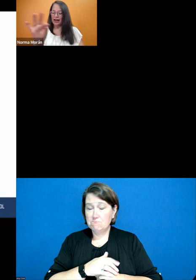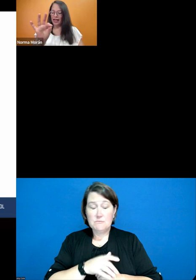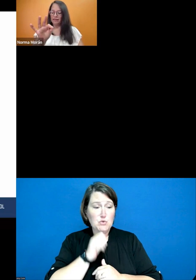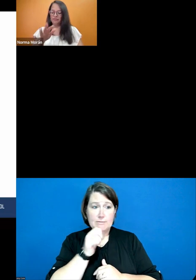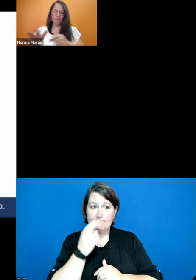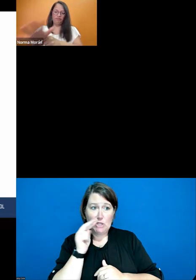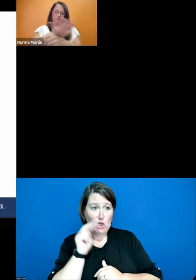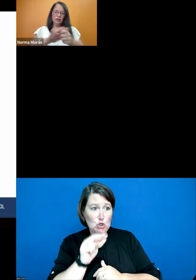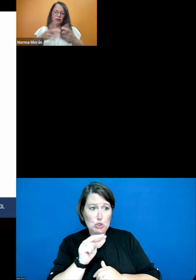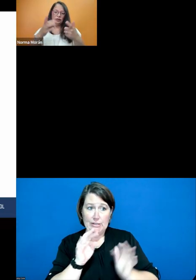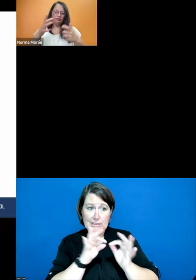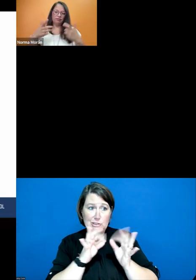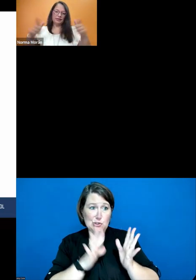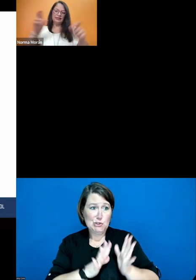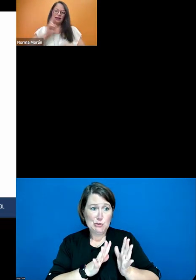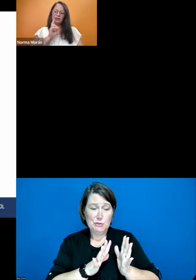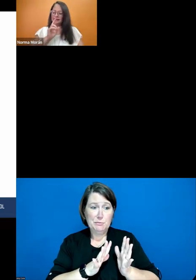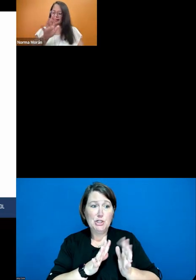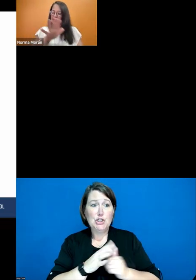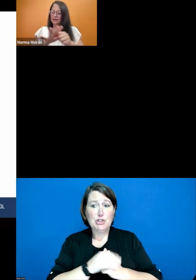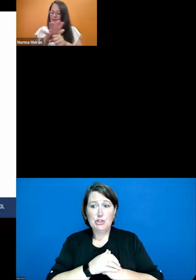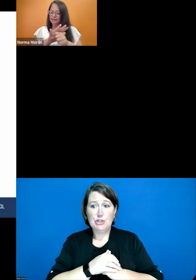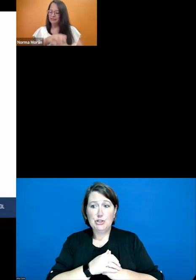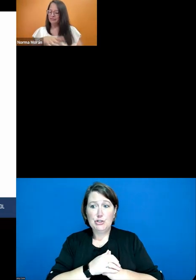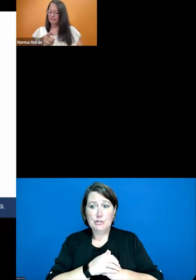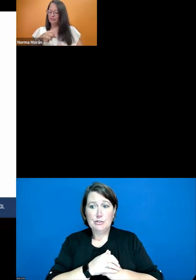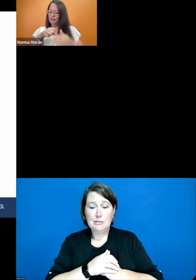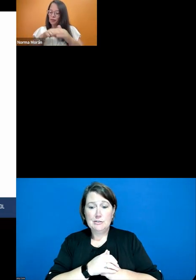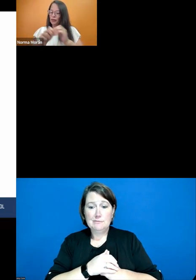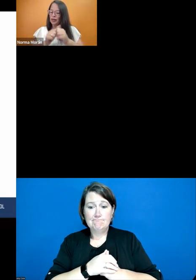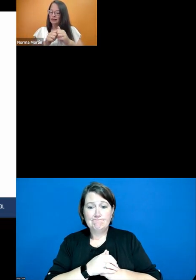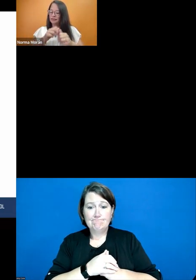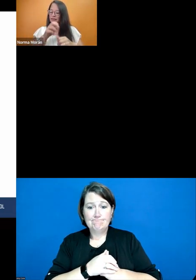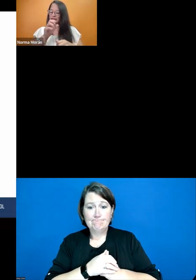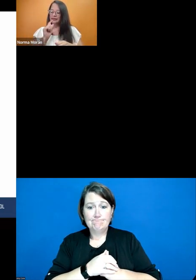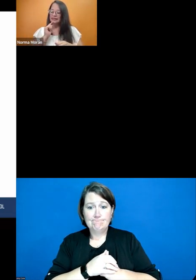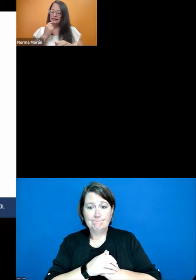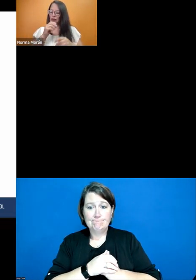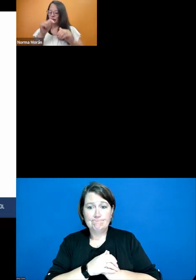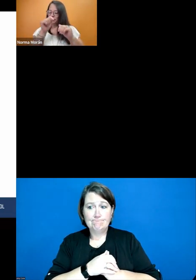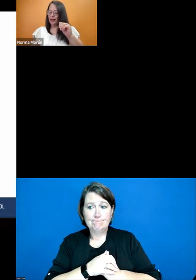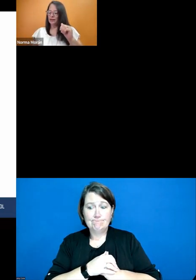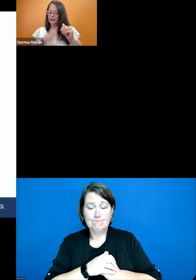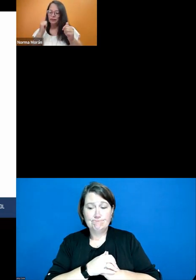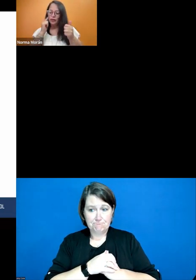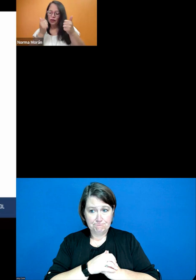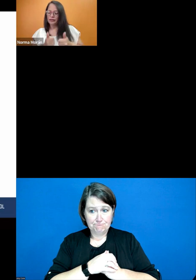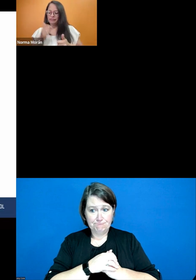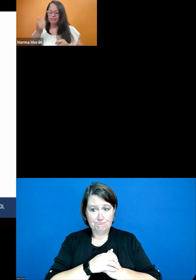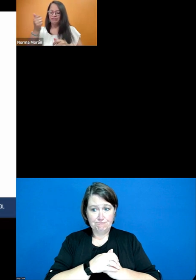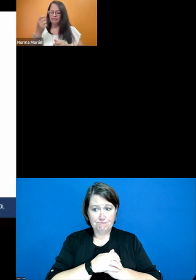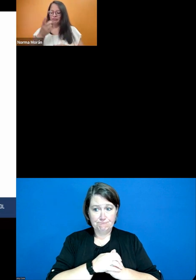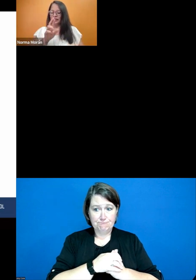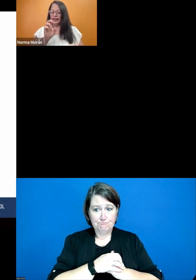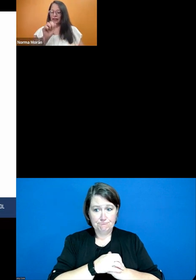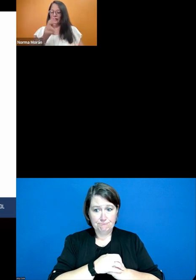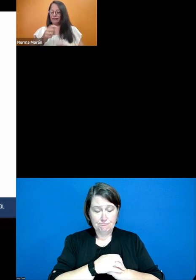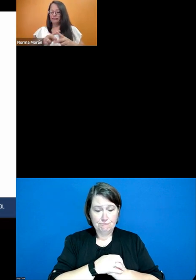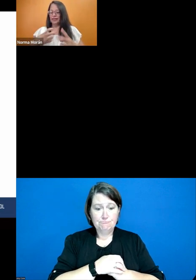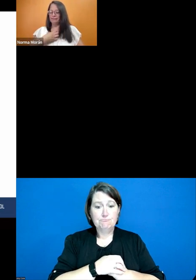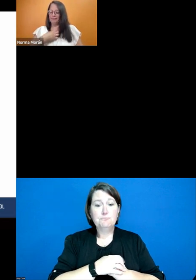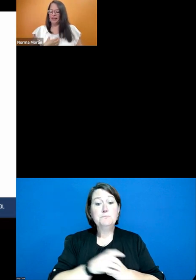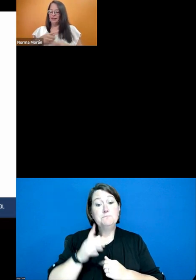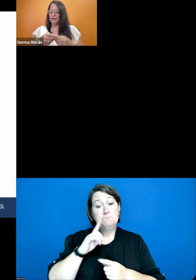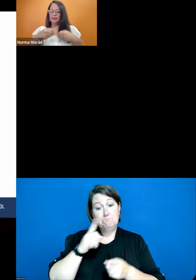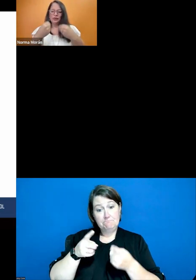So she's been So she deals with people who severe